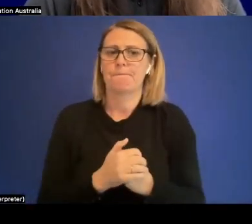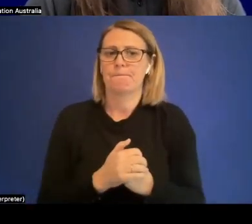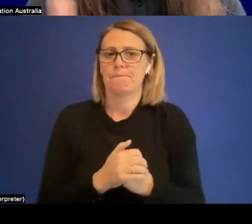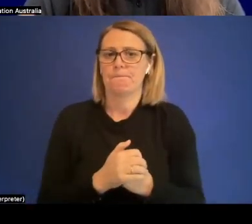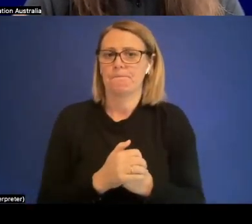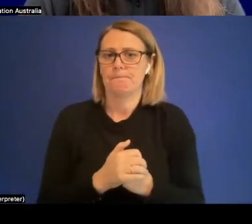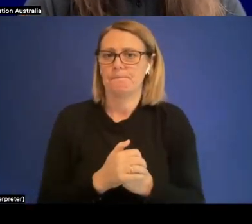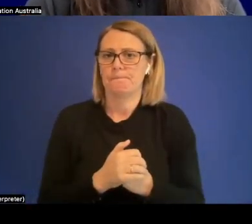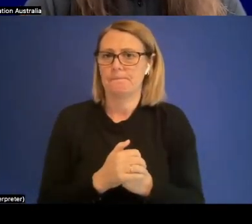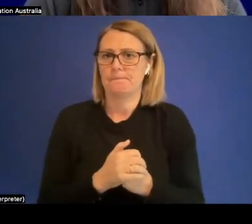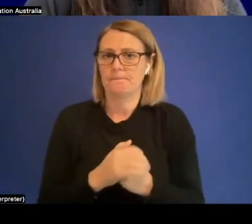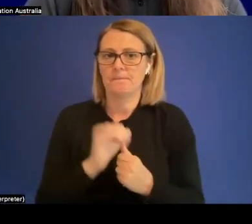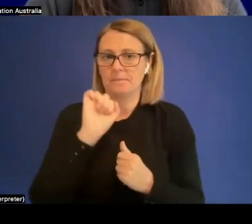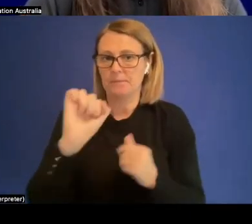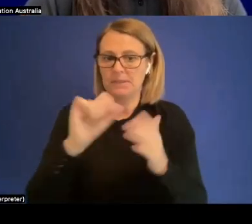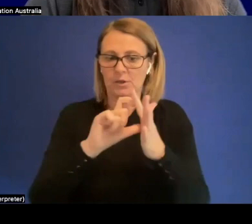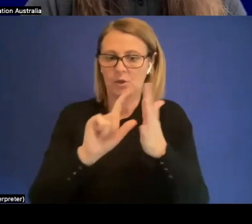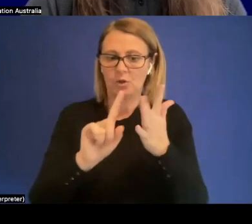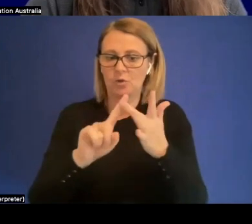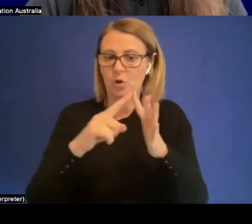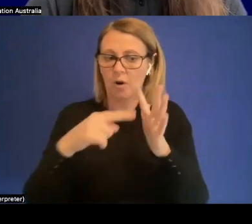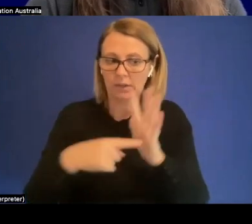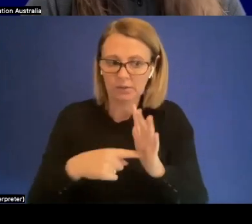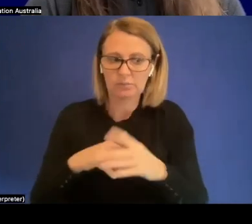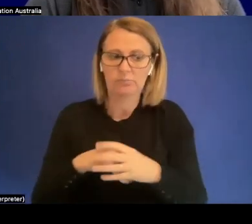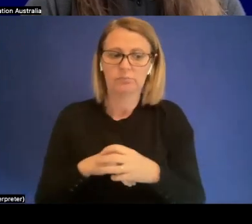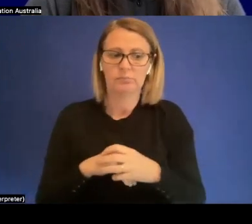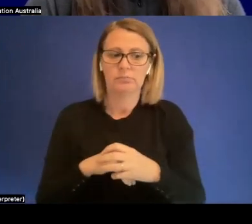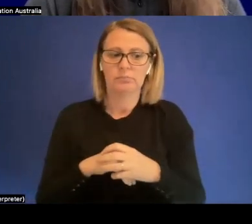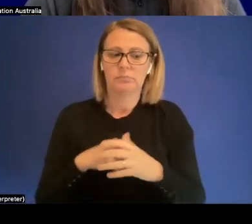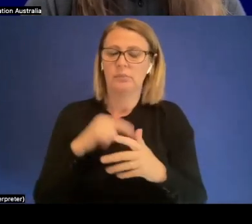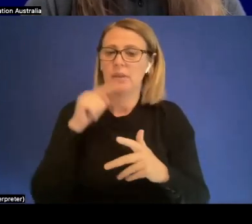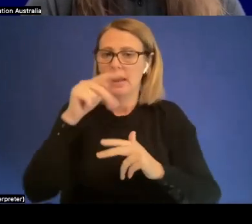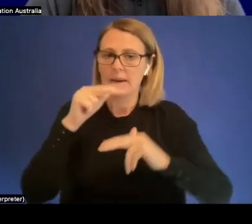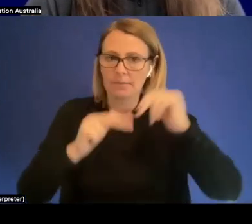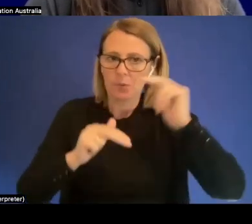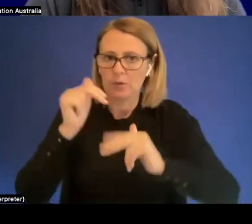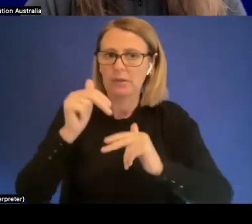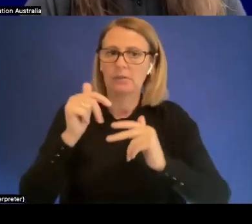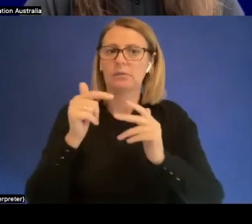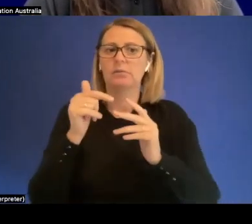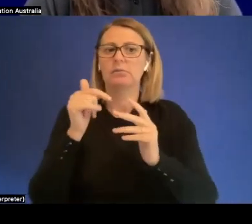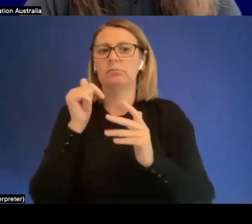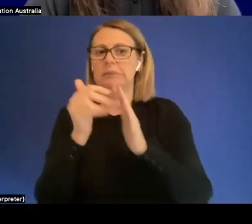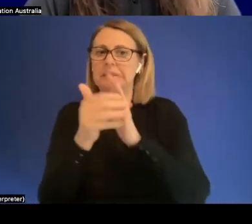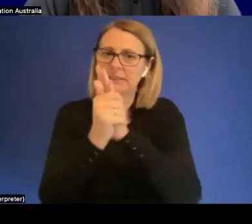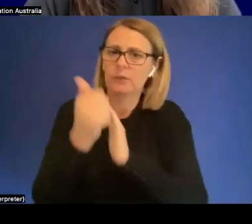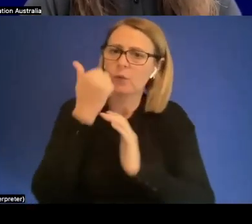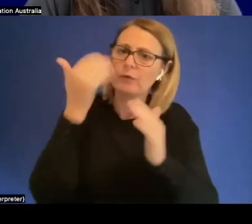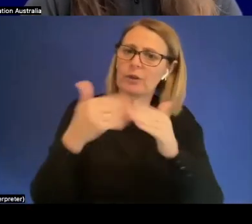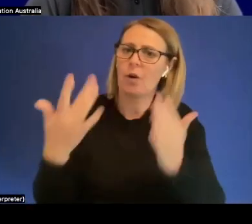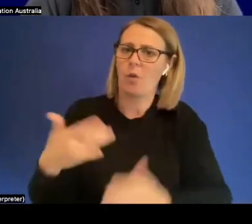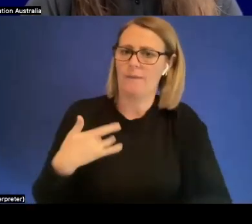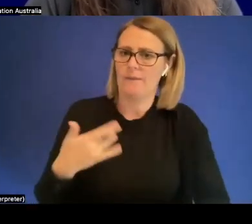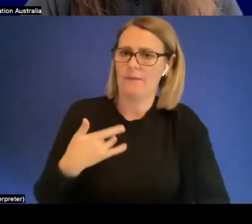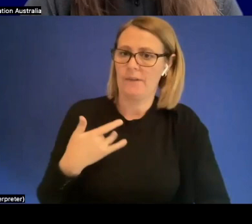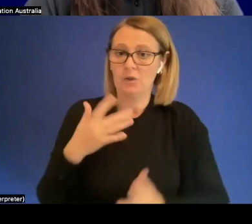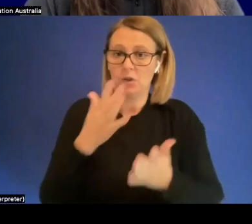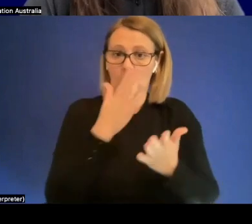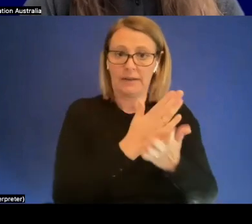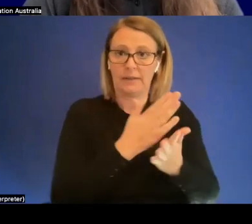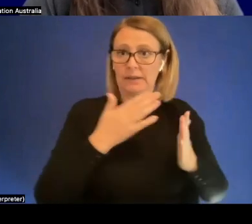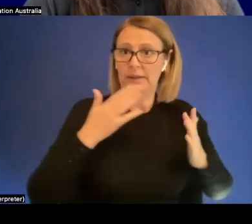Hunter’s diet and building involvement in daily life. There was definitely physical ability but